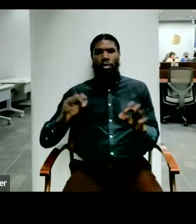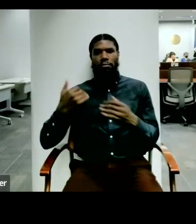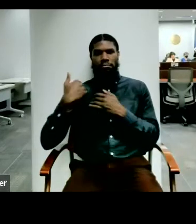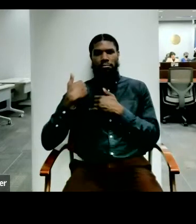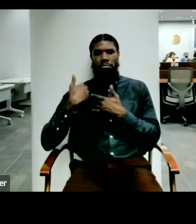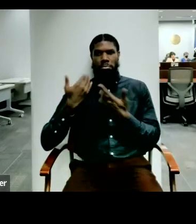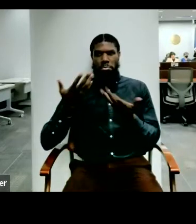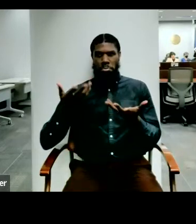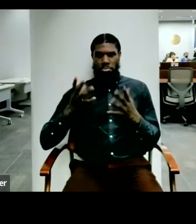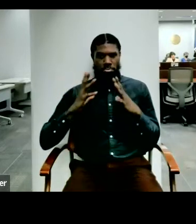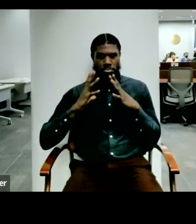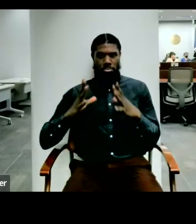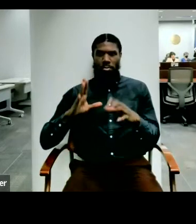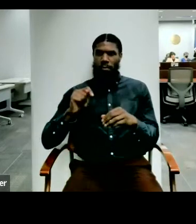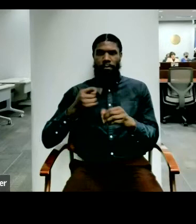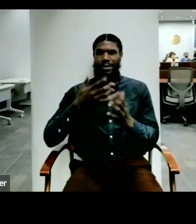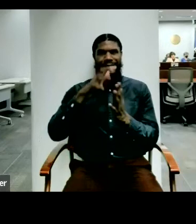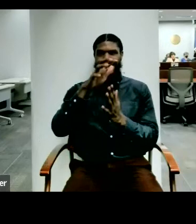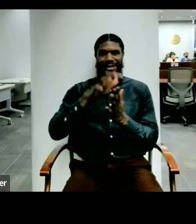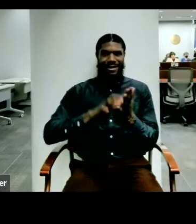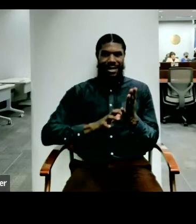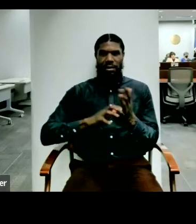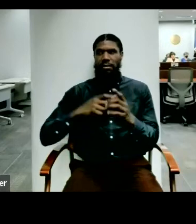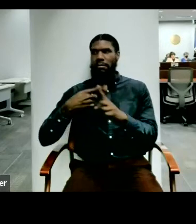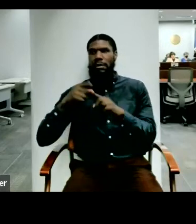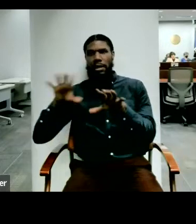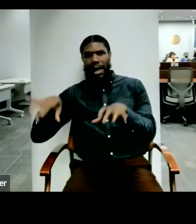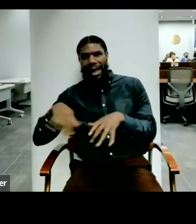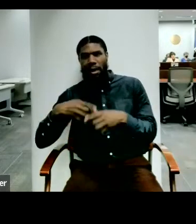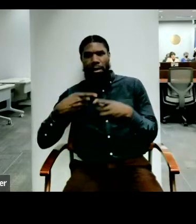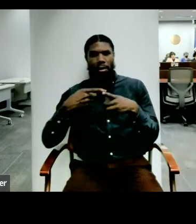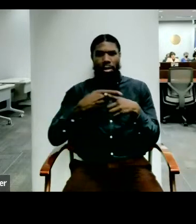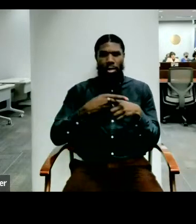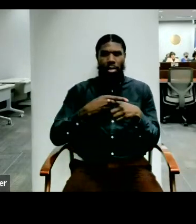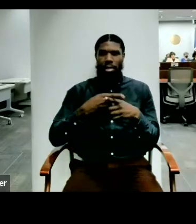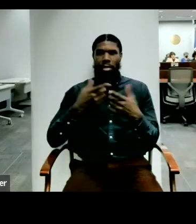inconsistent with the plain text of the statute, that's clearly inconsistent with